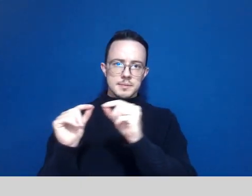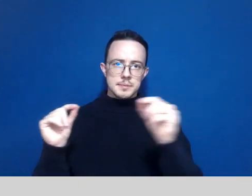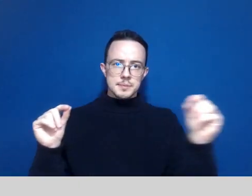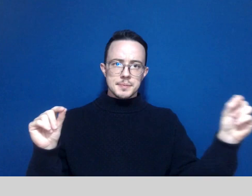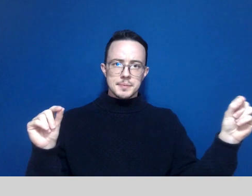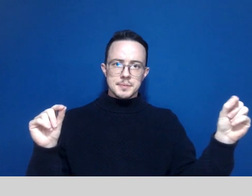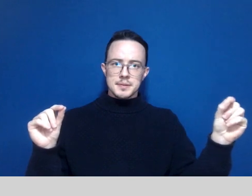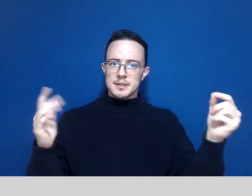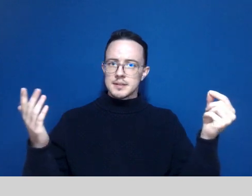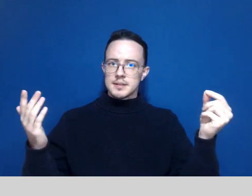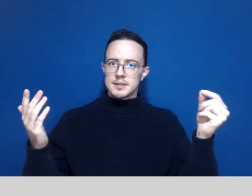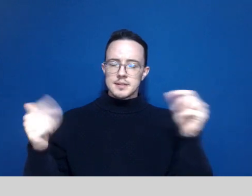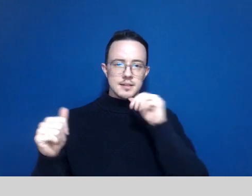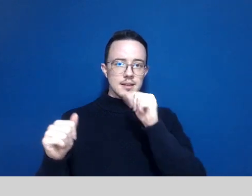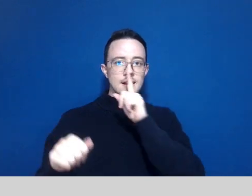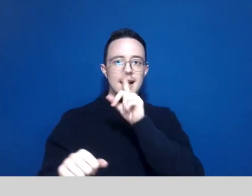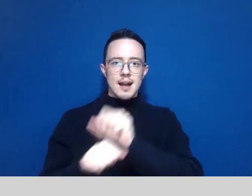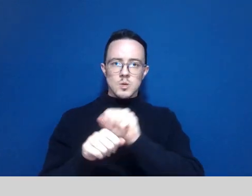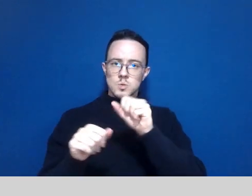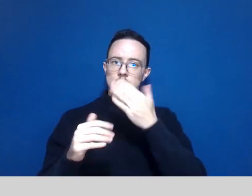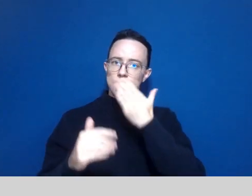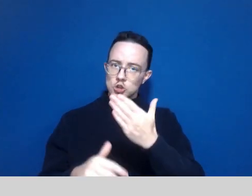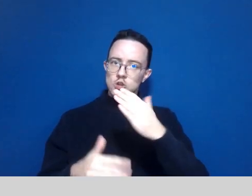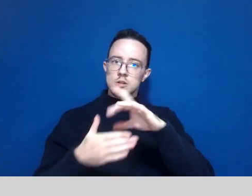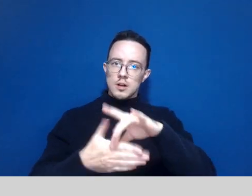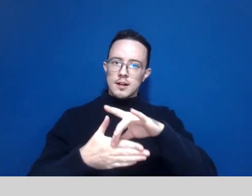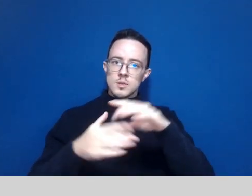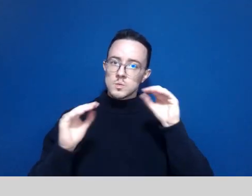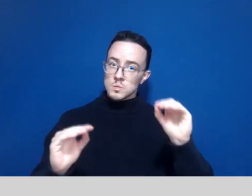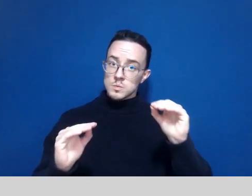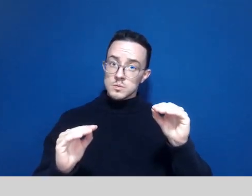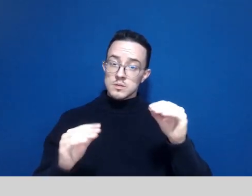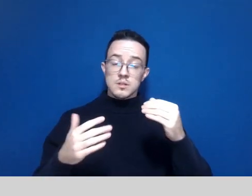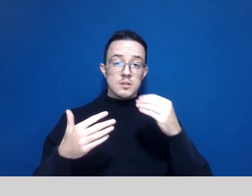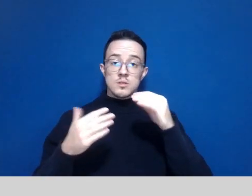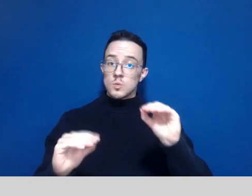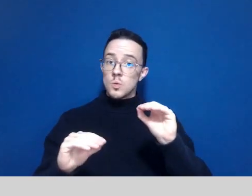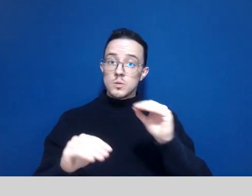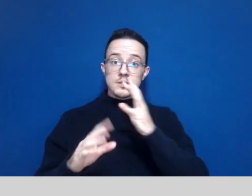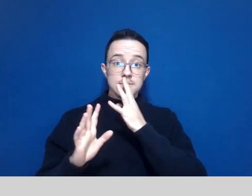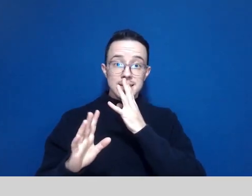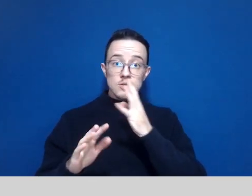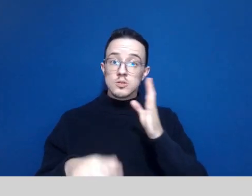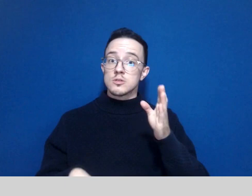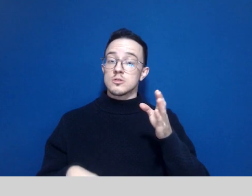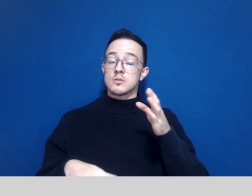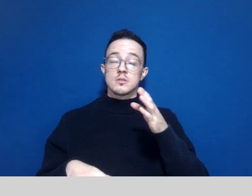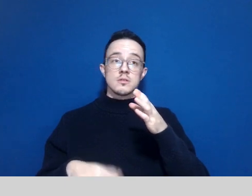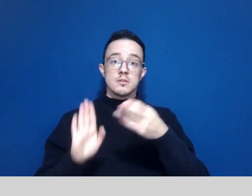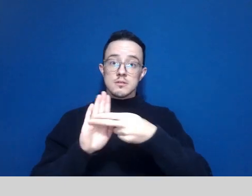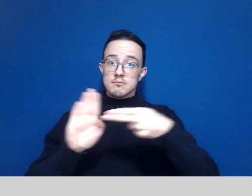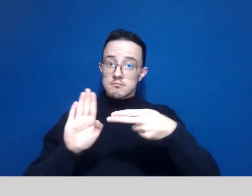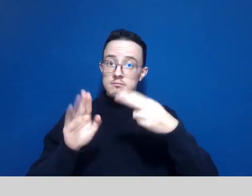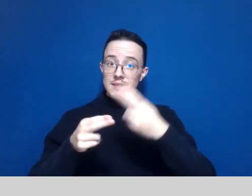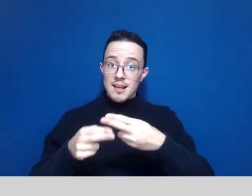That's not actual updated content. And it doesn't have the speakers, it doesn't have the timestamps.